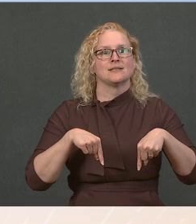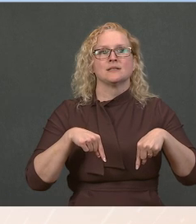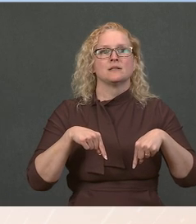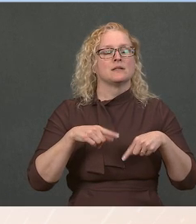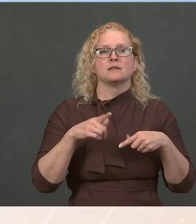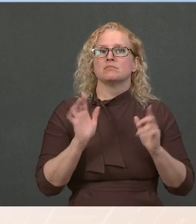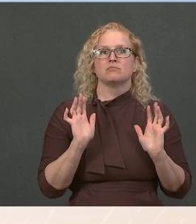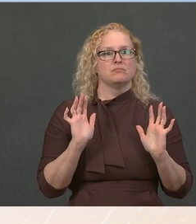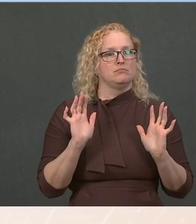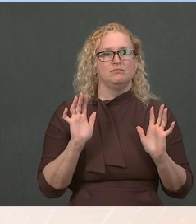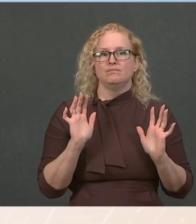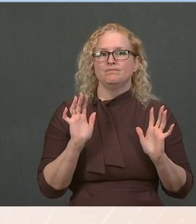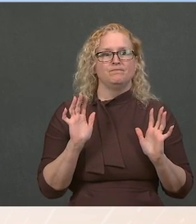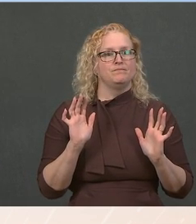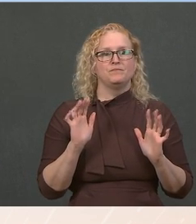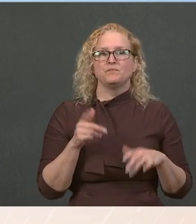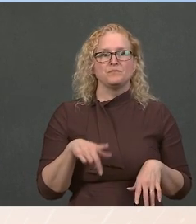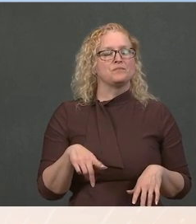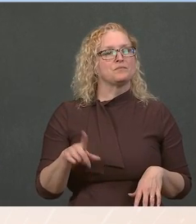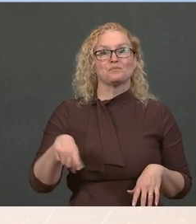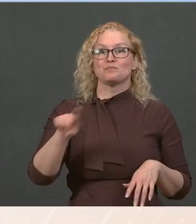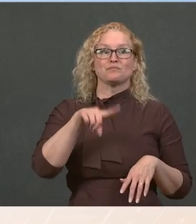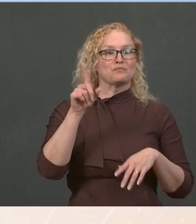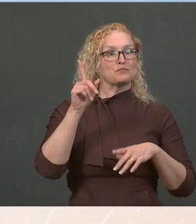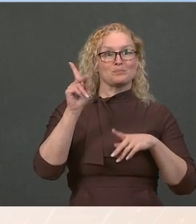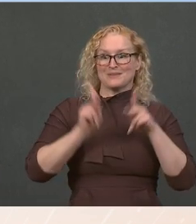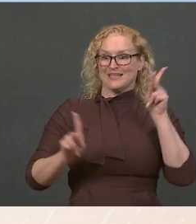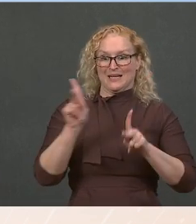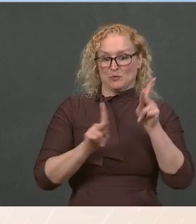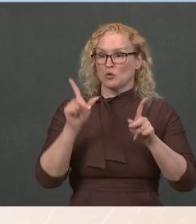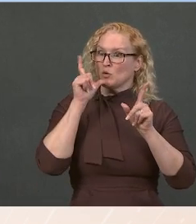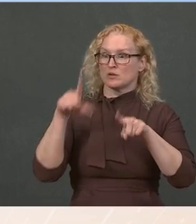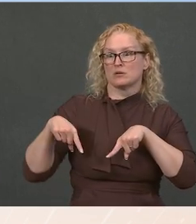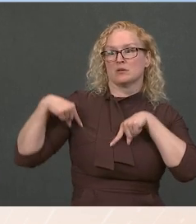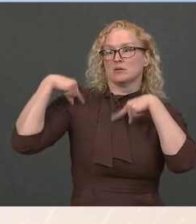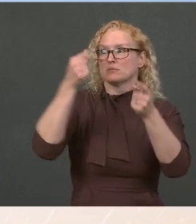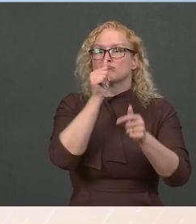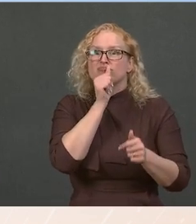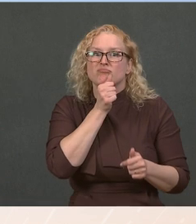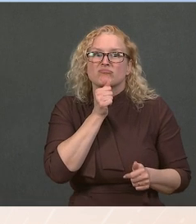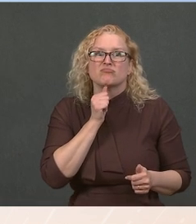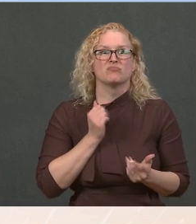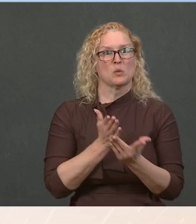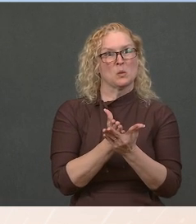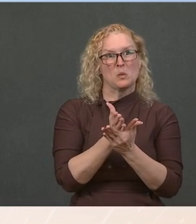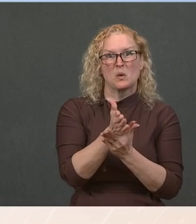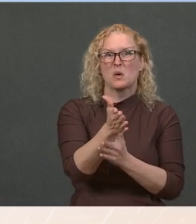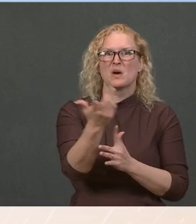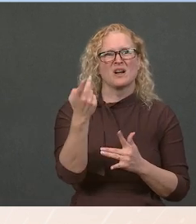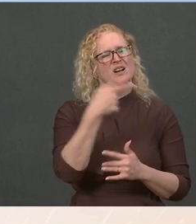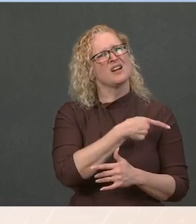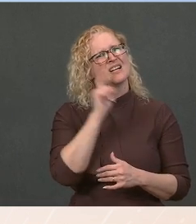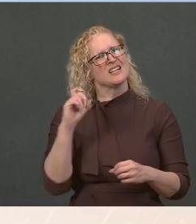And so, that's what the President has been very clear about. He wants to get this done as soon as possible. If it's today -- he's working for today.